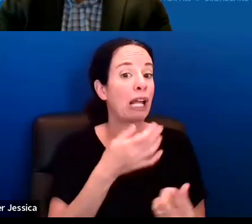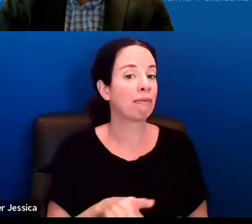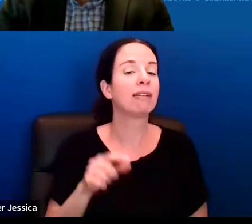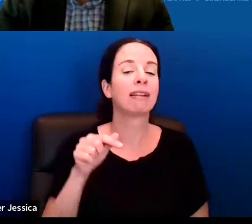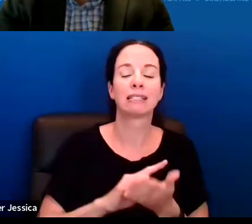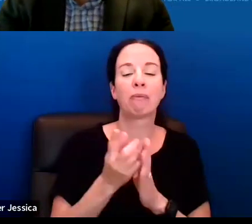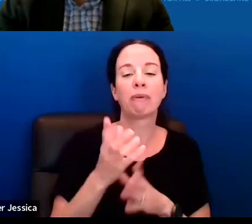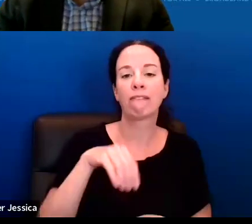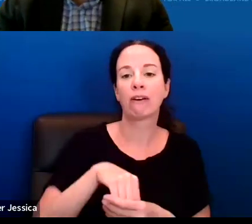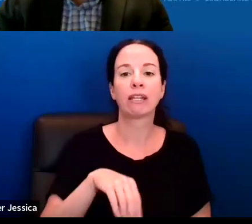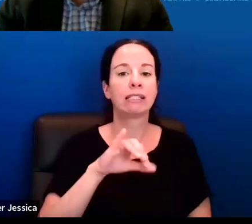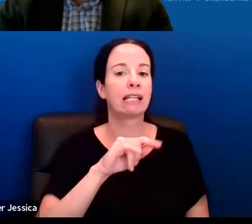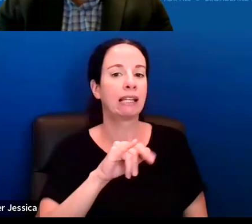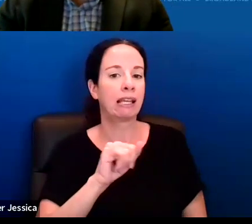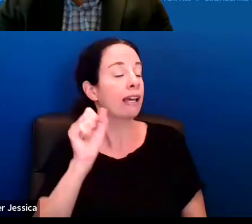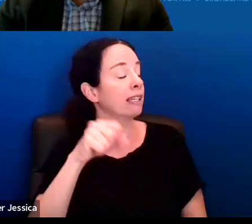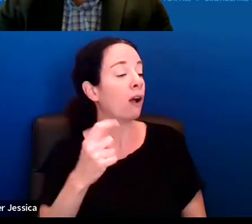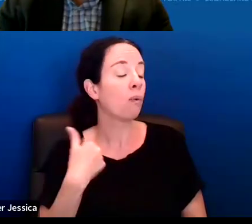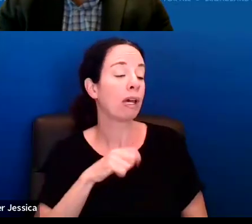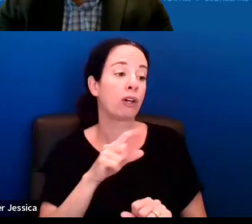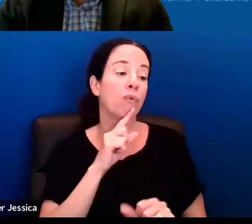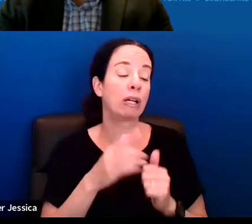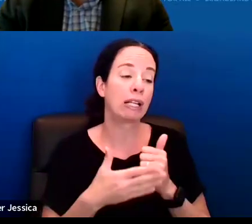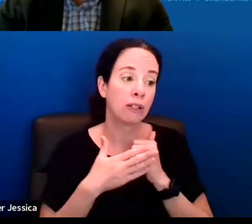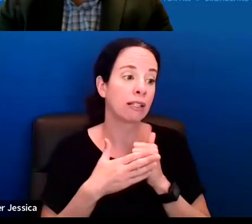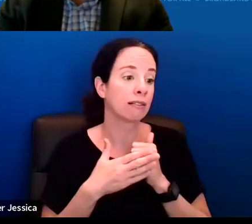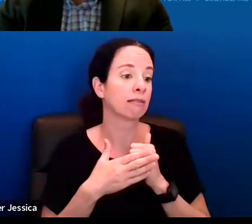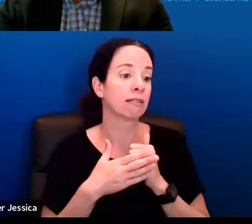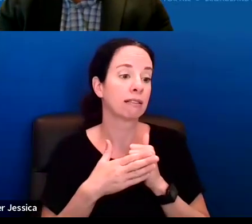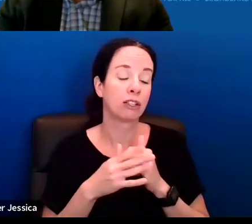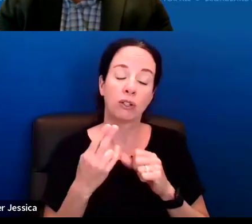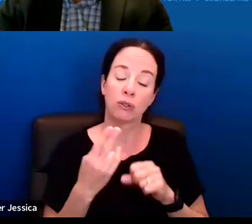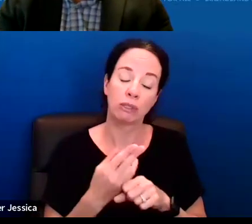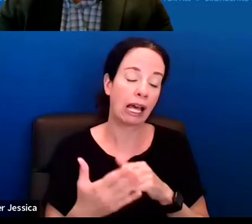Yeah, and this is where we could really use the help of everyone on this call. We're looking for